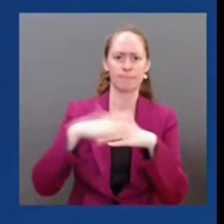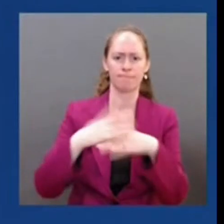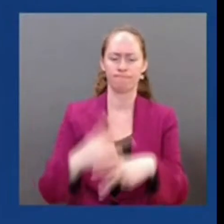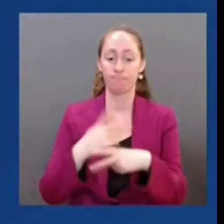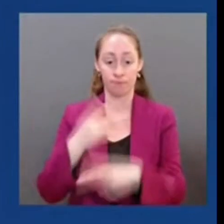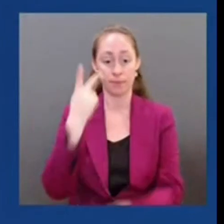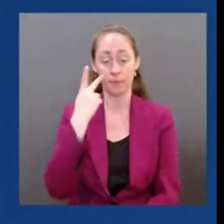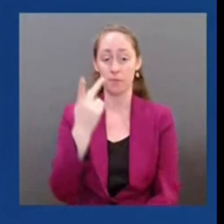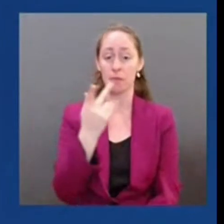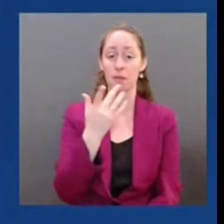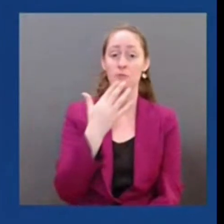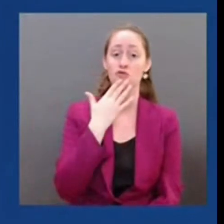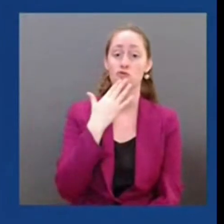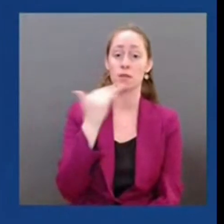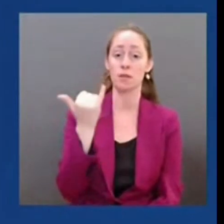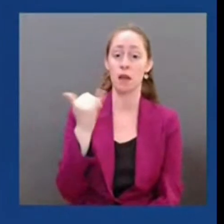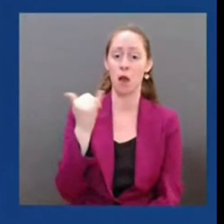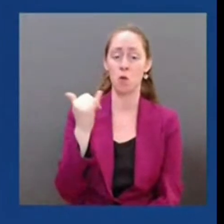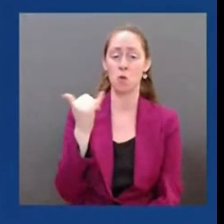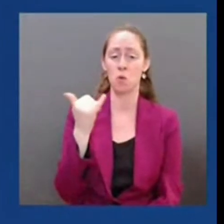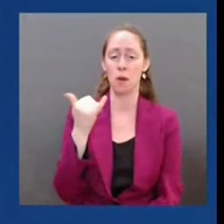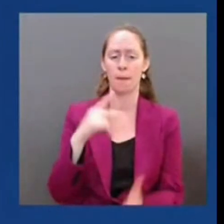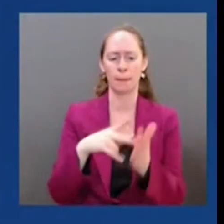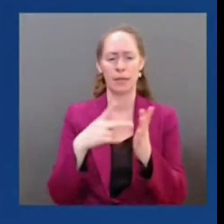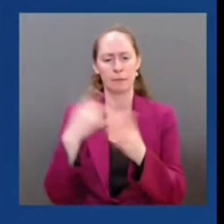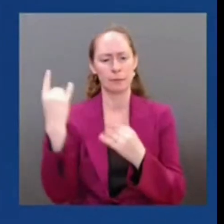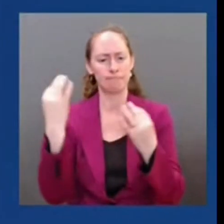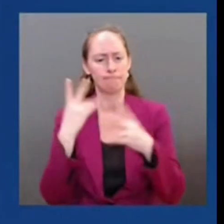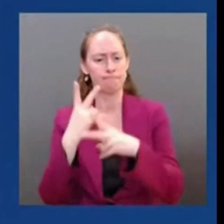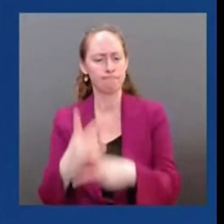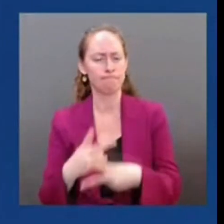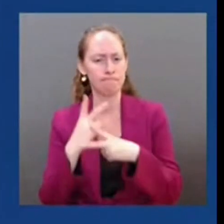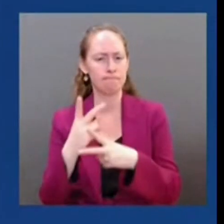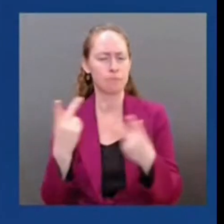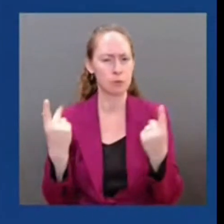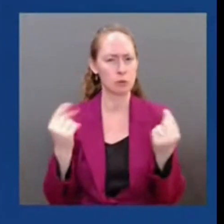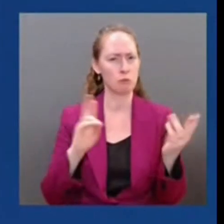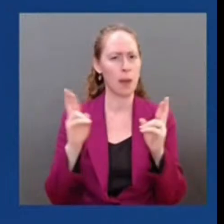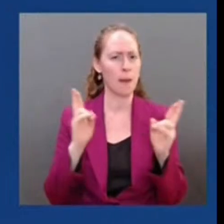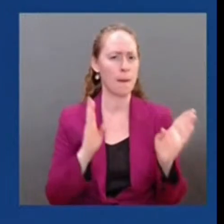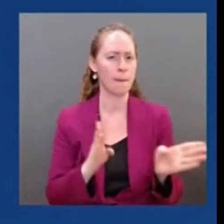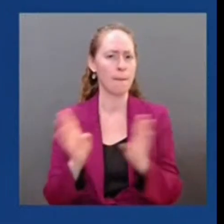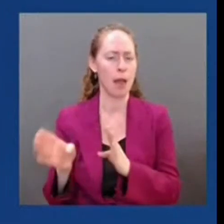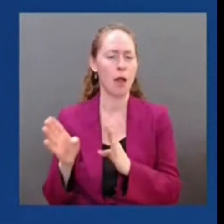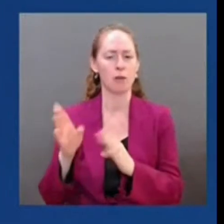SETTINGS. IN AREAS WITH MEDIUM COVID-19 COMMUNITY LEVELS IN YELLOW, INDIVIDUALS SHOULD CONSIDER